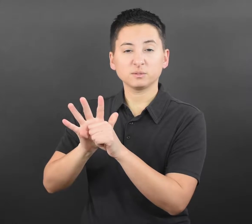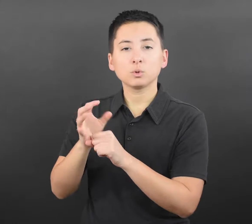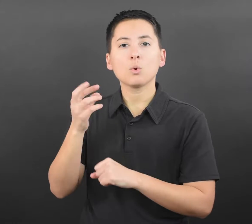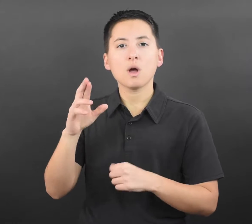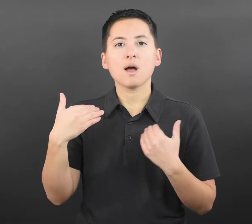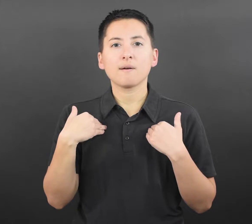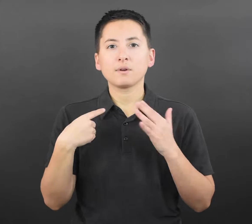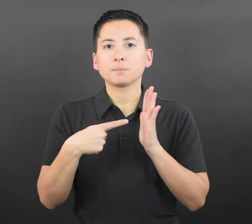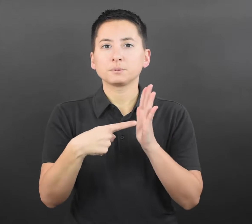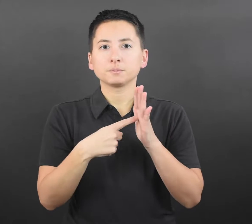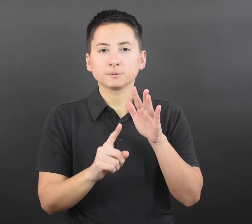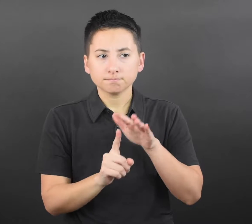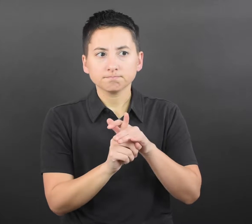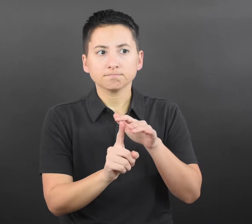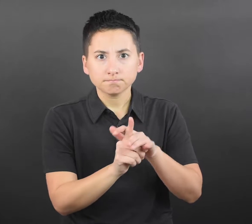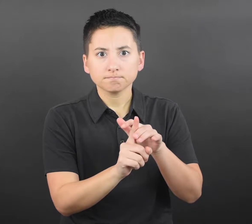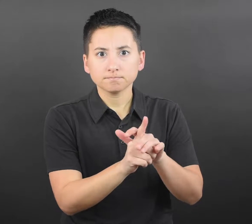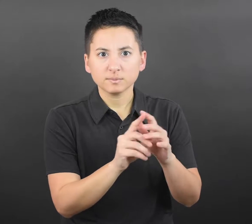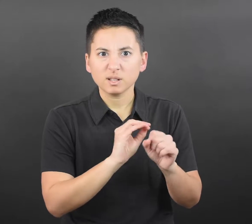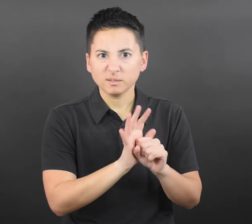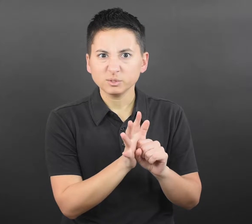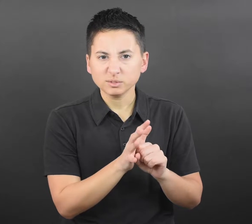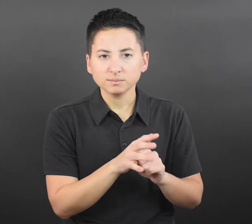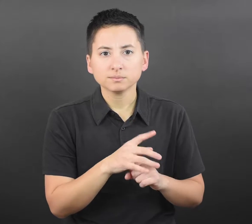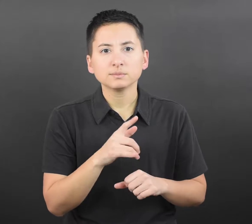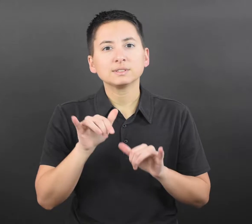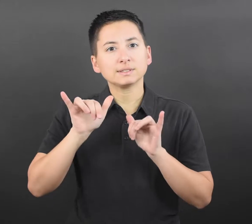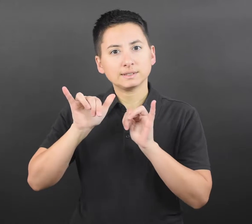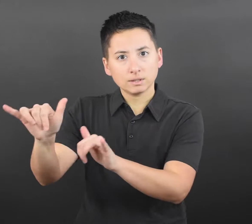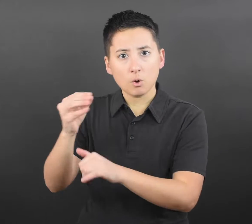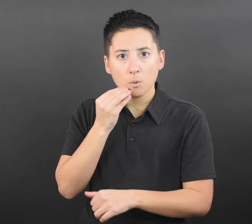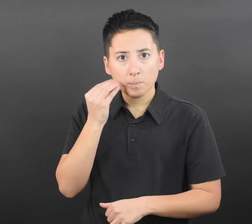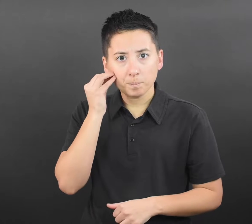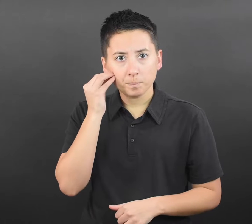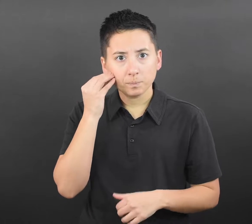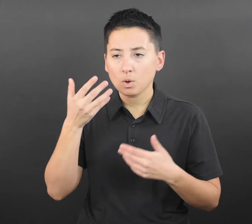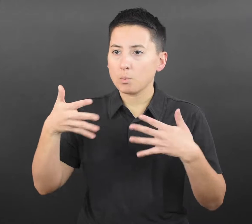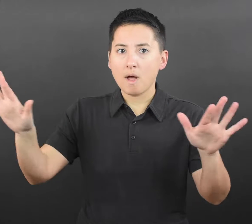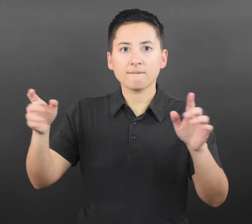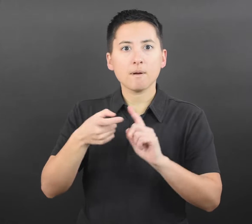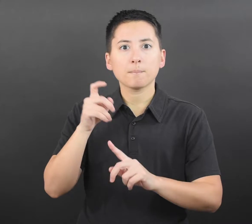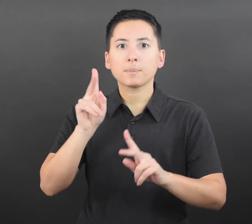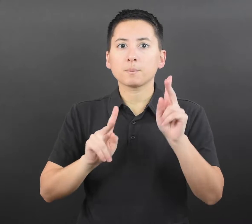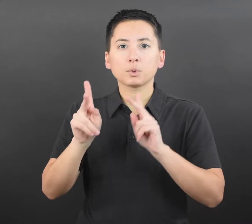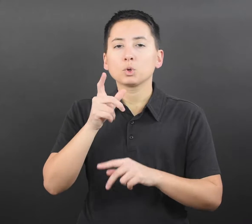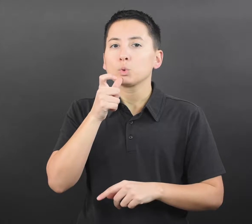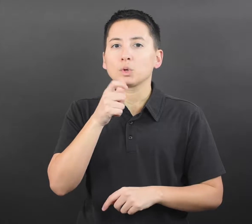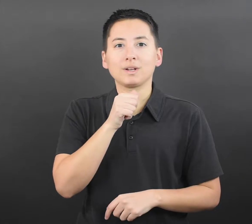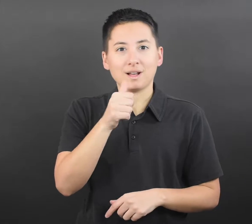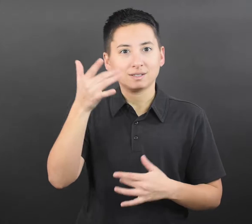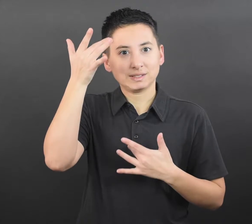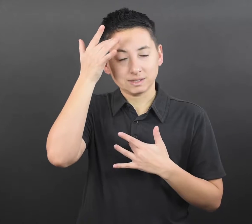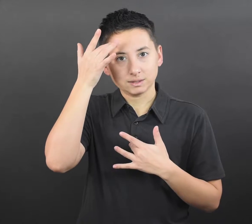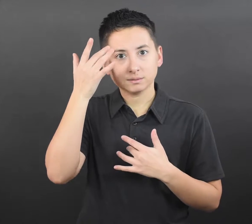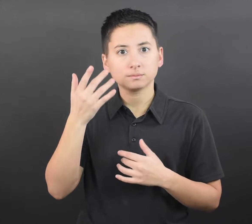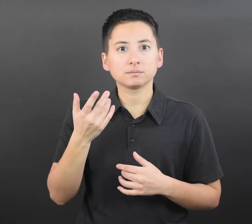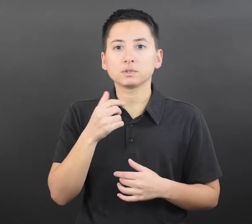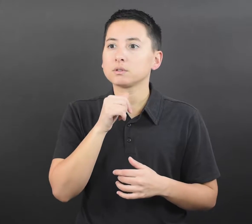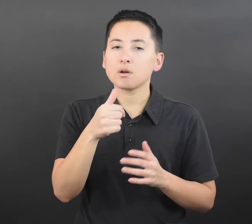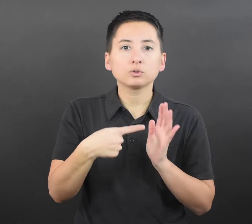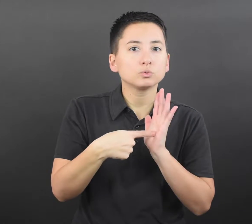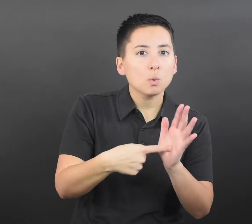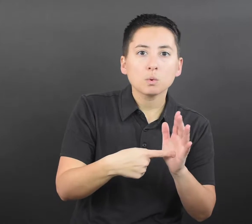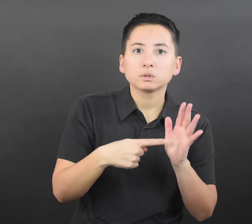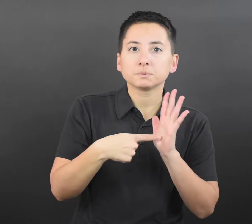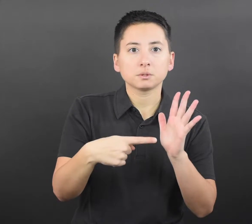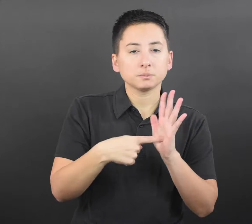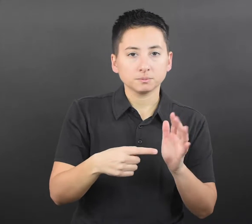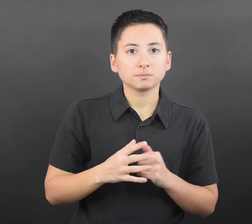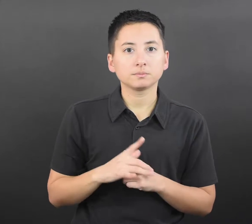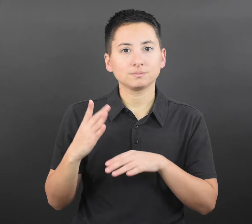Isolation is when a person who tests positive for COVID-19 or has symptoms of COVID-19 stays